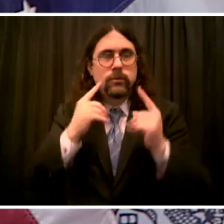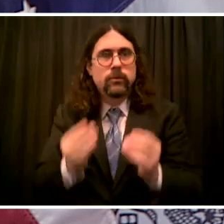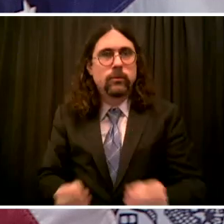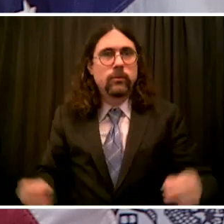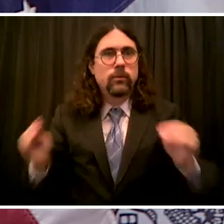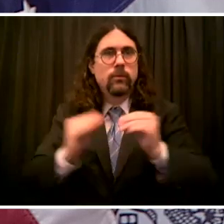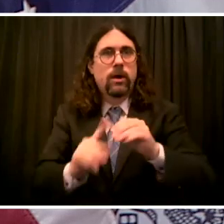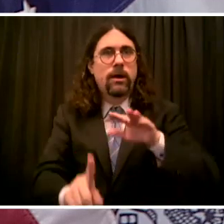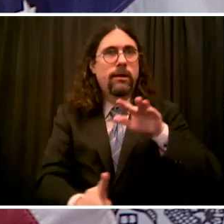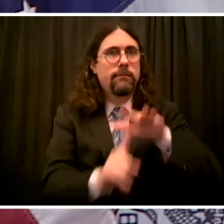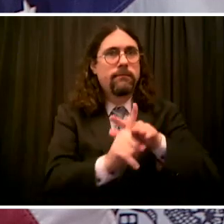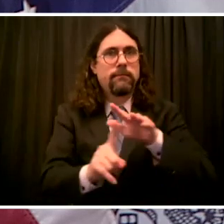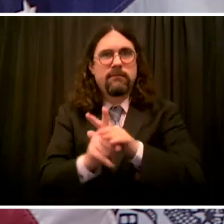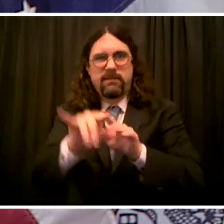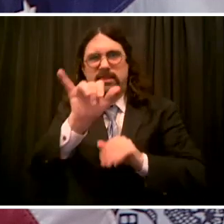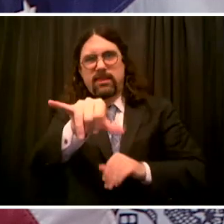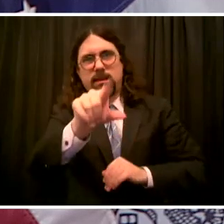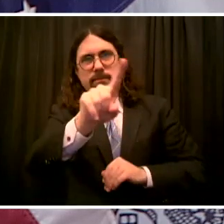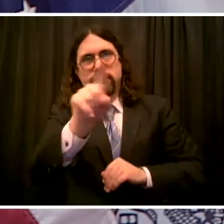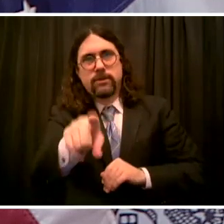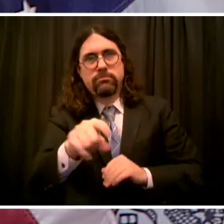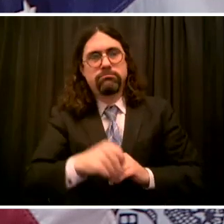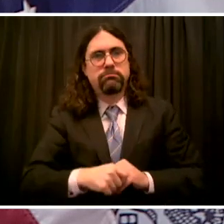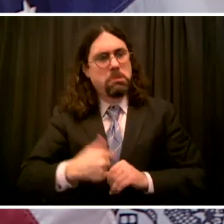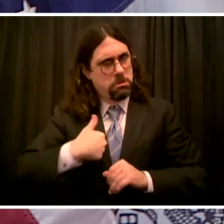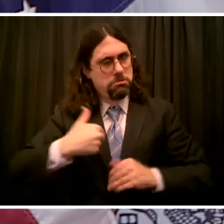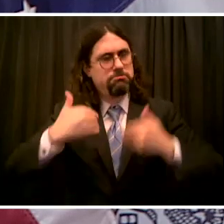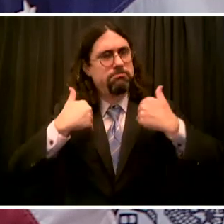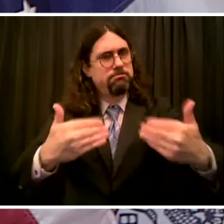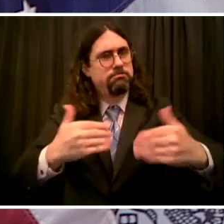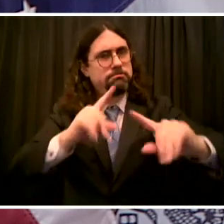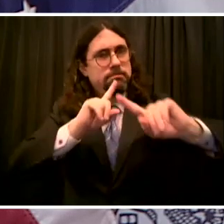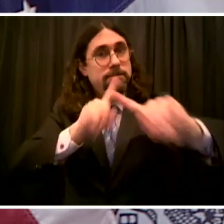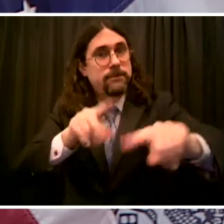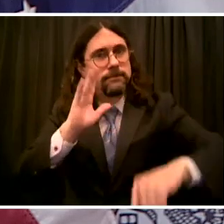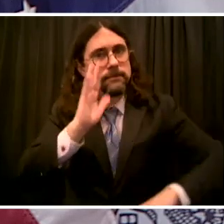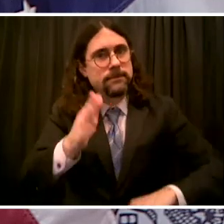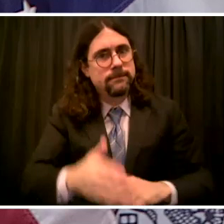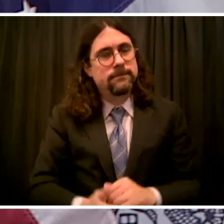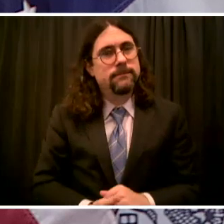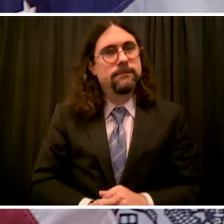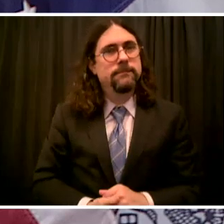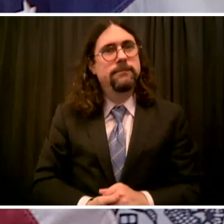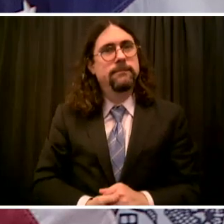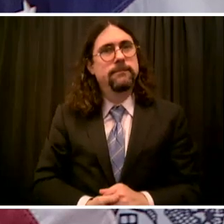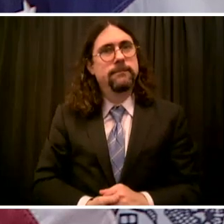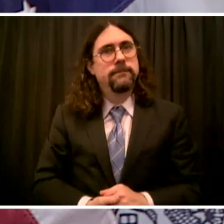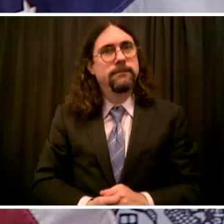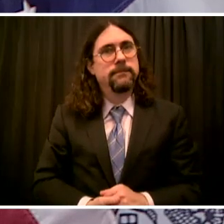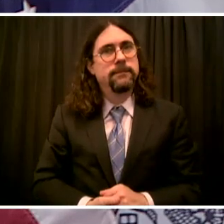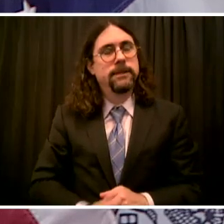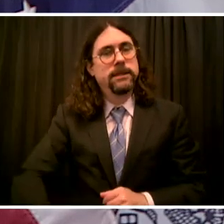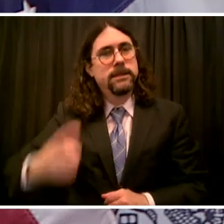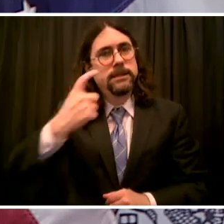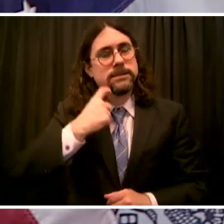IT GIVES ME A CHANCE TO ADDRESS THE NARRATIVE TH ATI'VE BEEN HEARING IT FOR A WE OEKR WOT. TIHINK IT'S